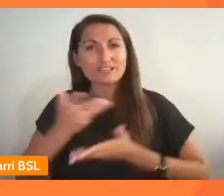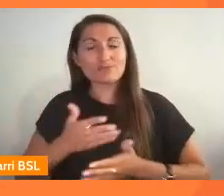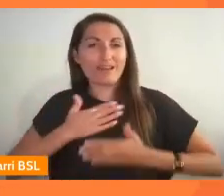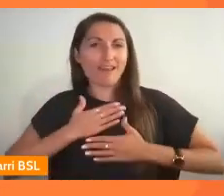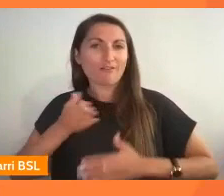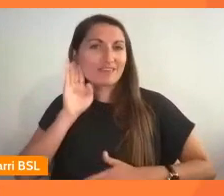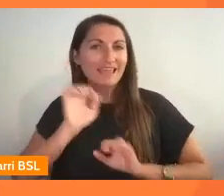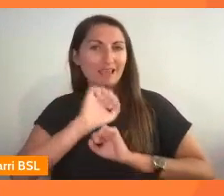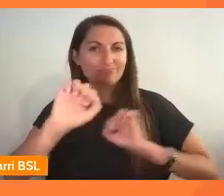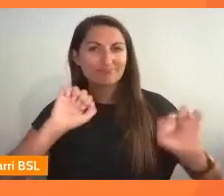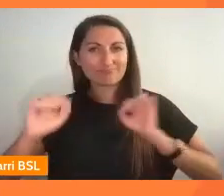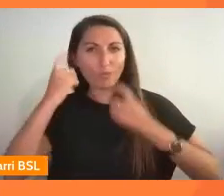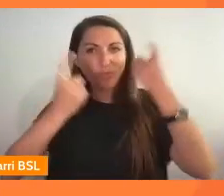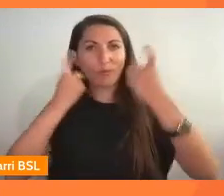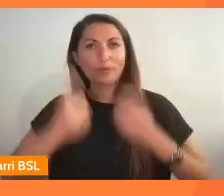Thank you very much.